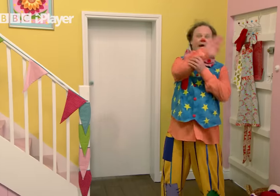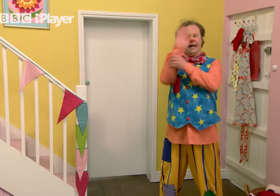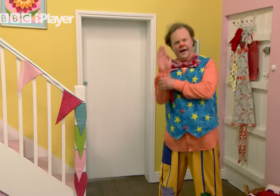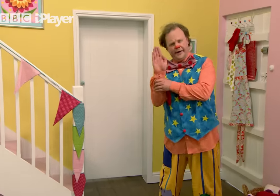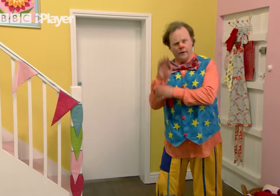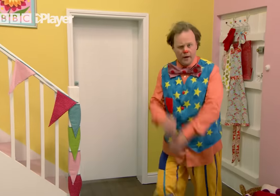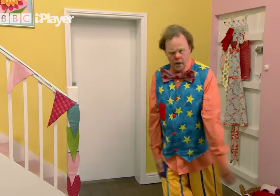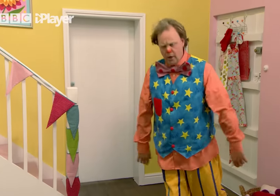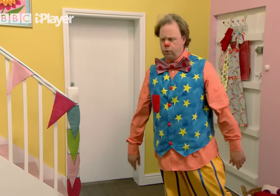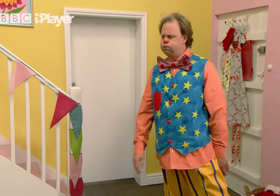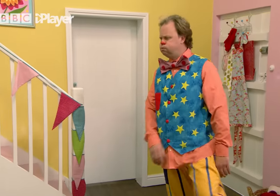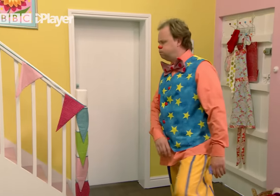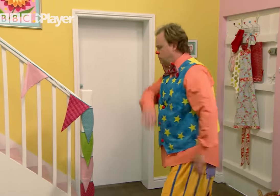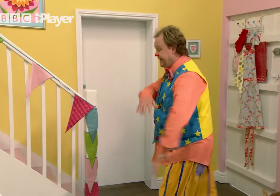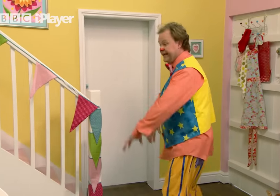hello did you enjoy your run